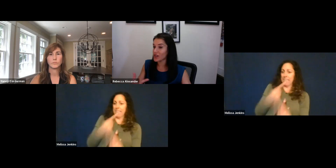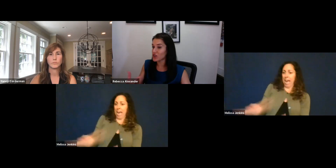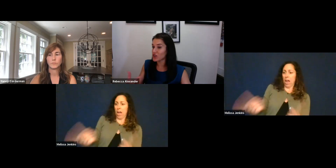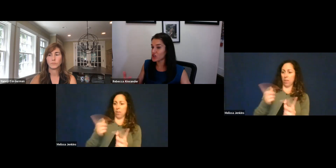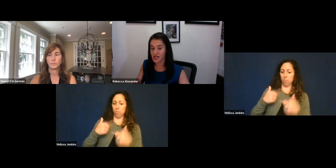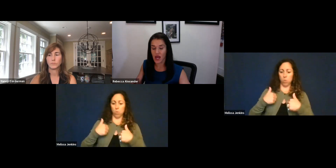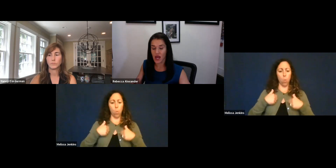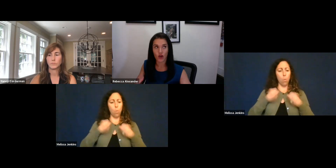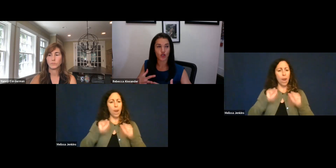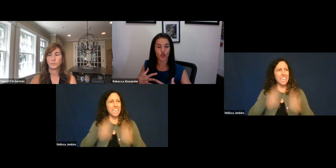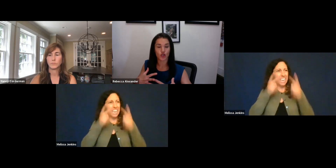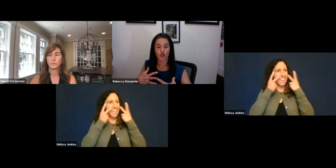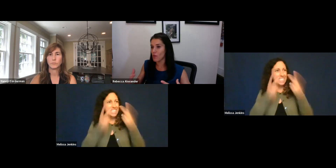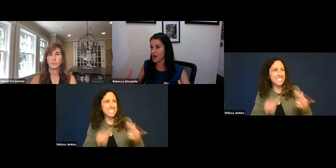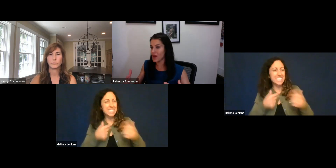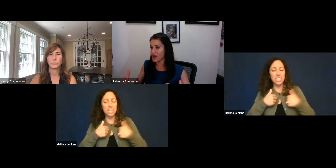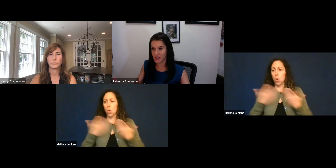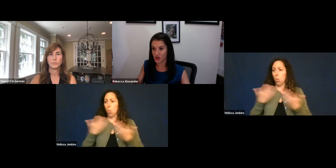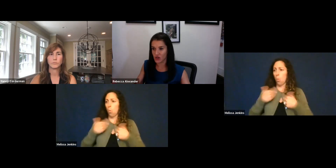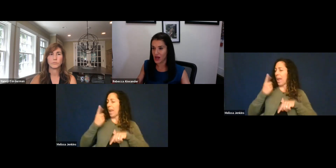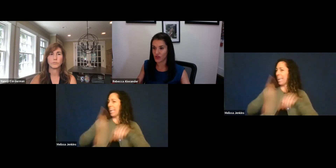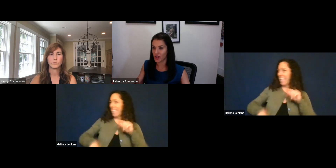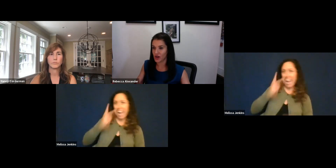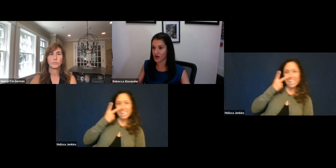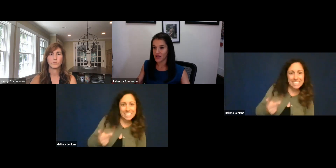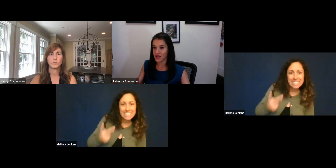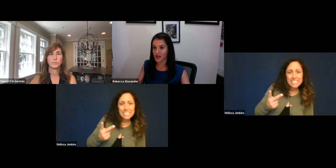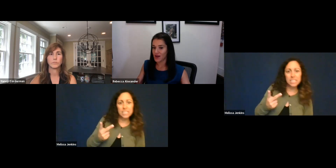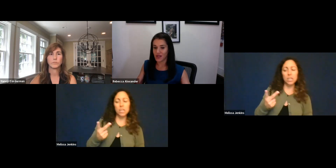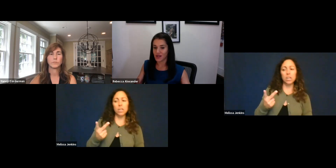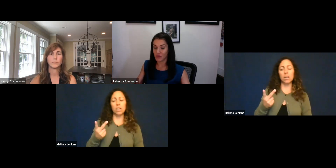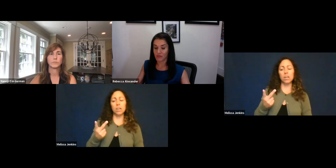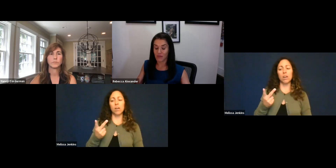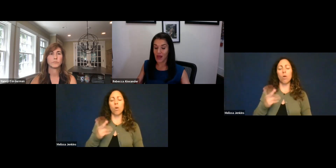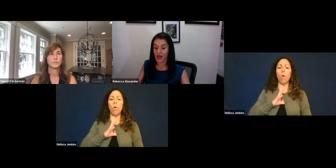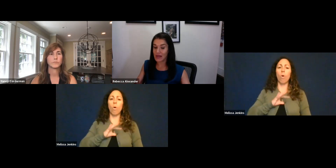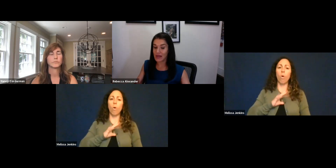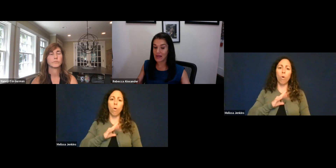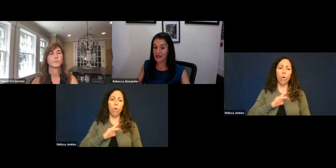and what I couldn't see. And there are so many videos out there that any of us